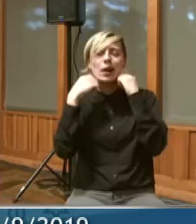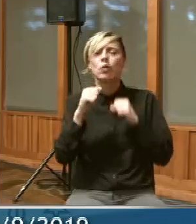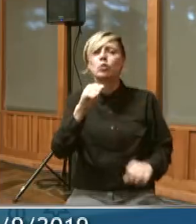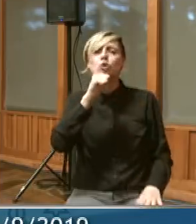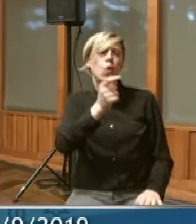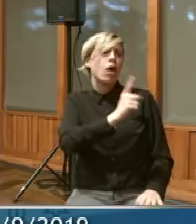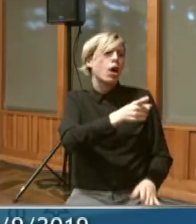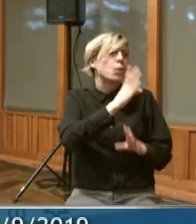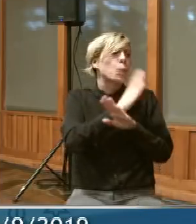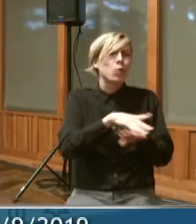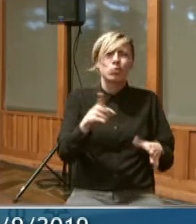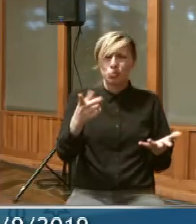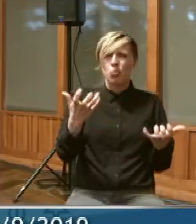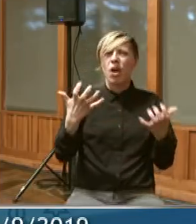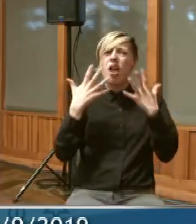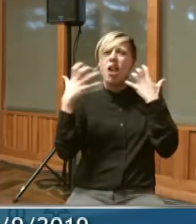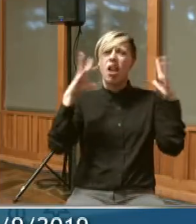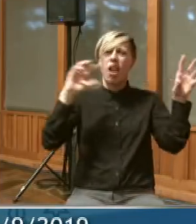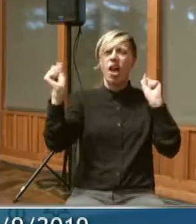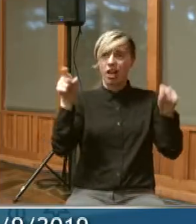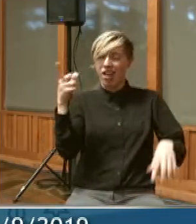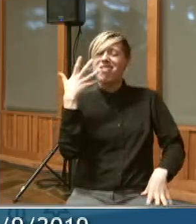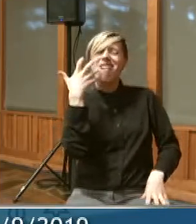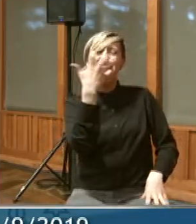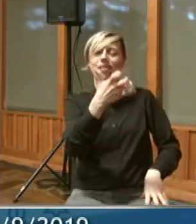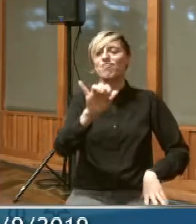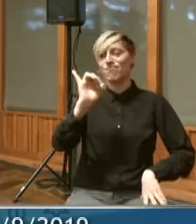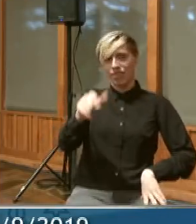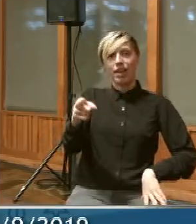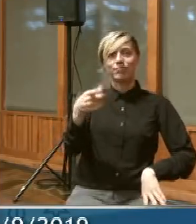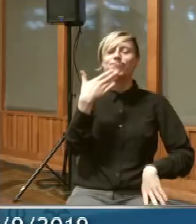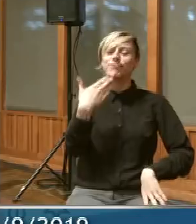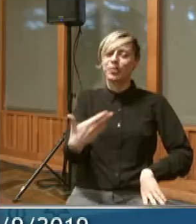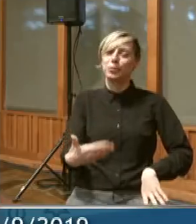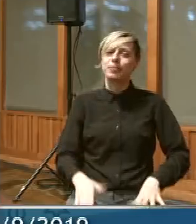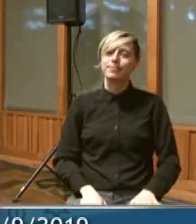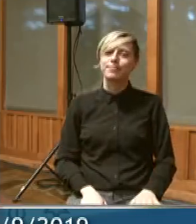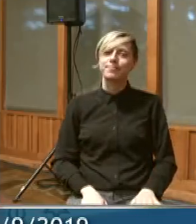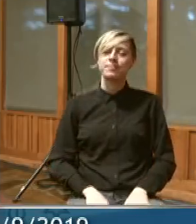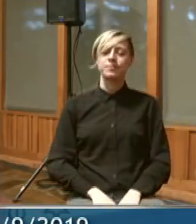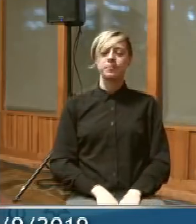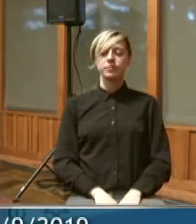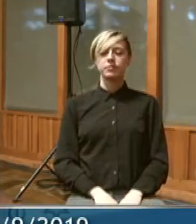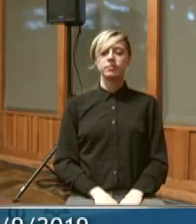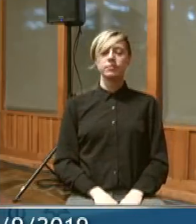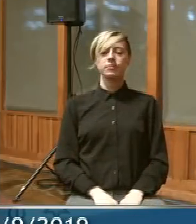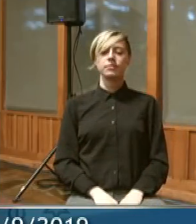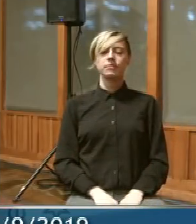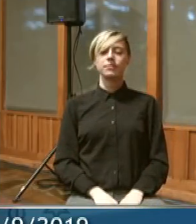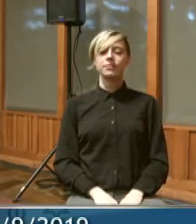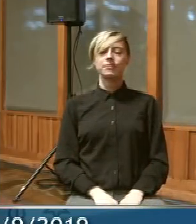TELL MY FRIEND TO BE QUIET. I HEARD SOME PEOPLE SAY SHUSH TO HIM. PLEASE DON'T IF YOU CARE.